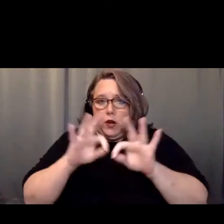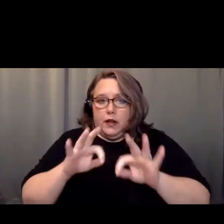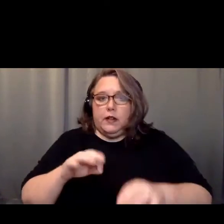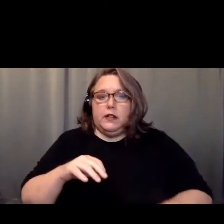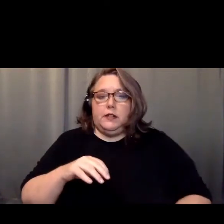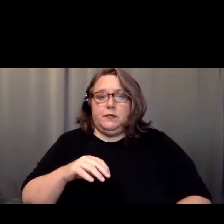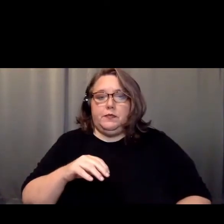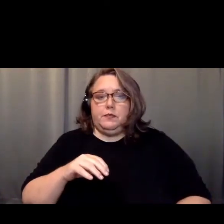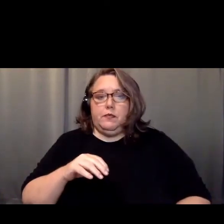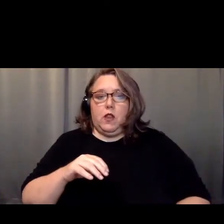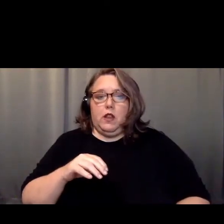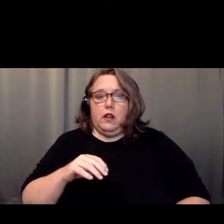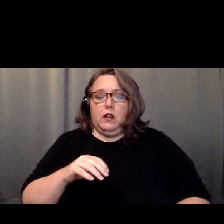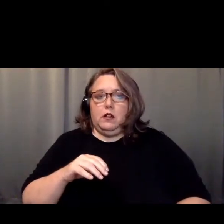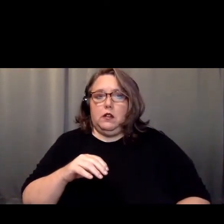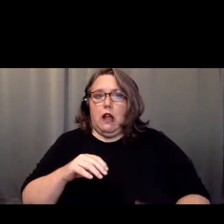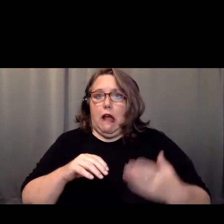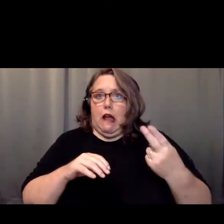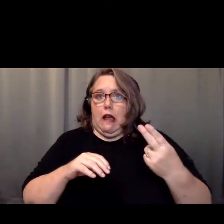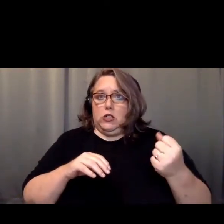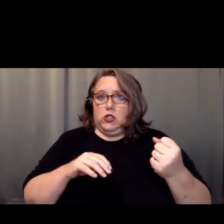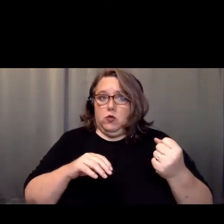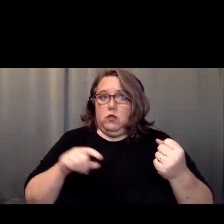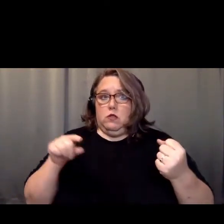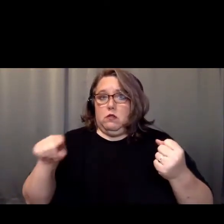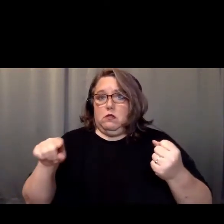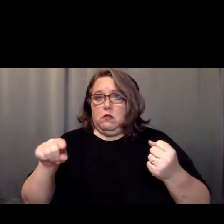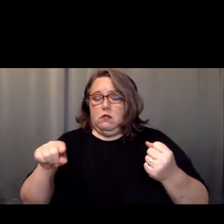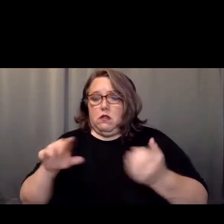a big distinction from high school to college.